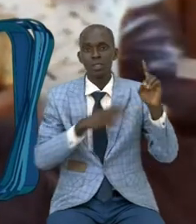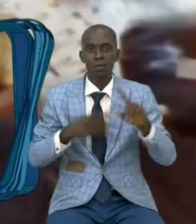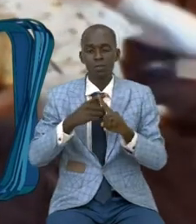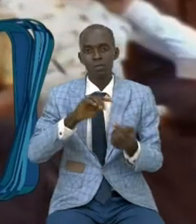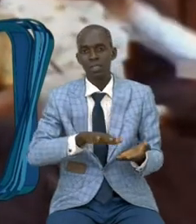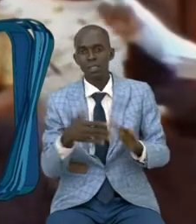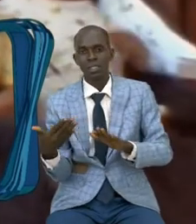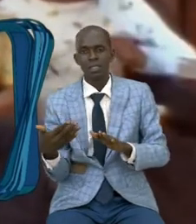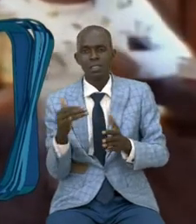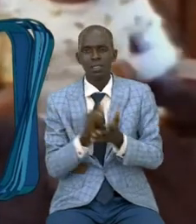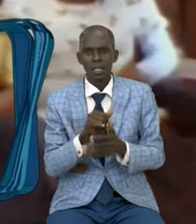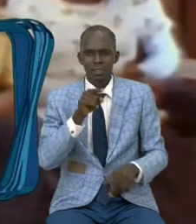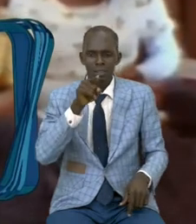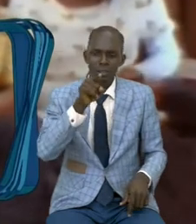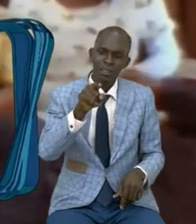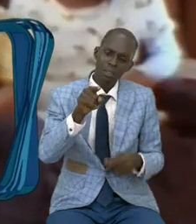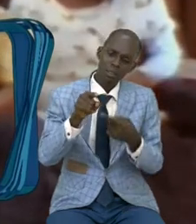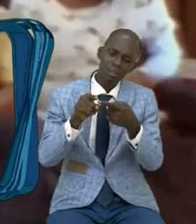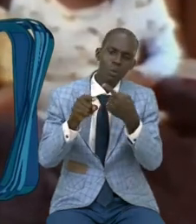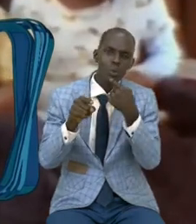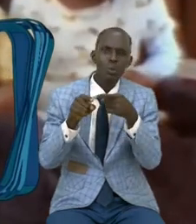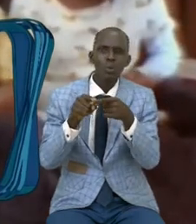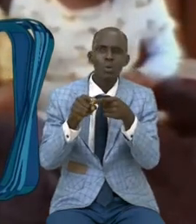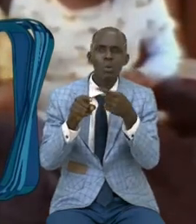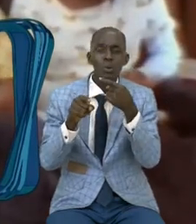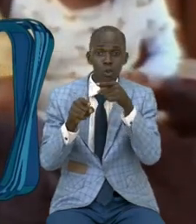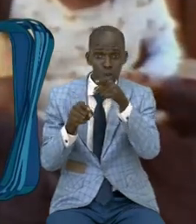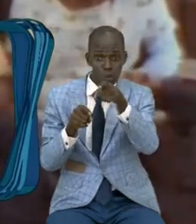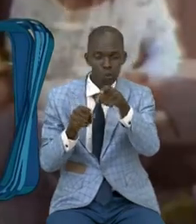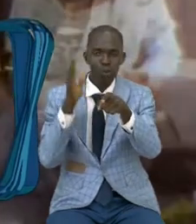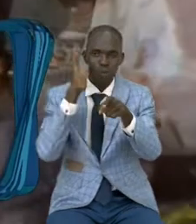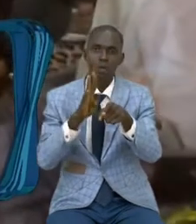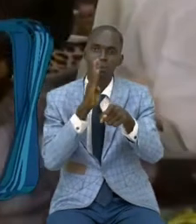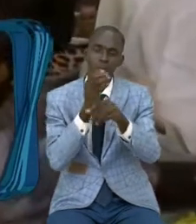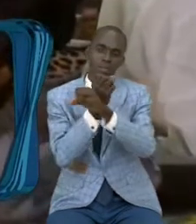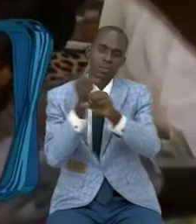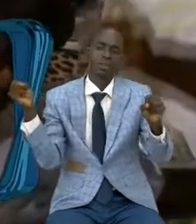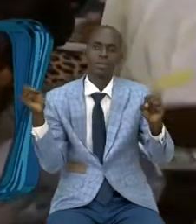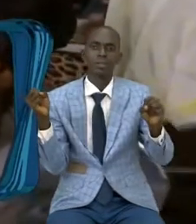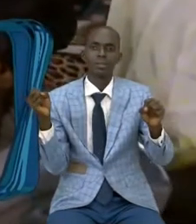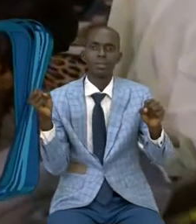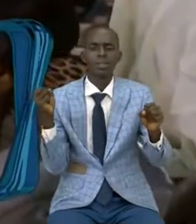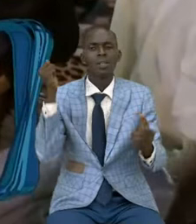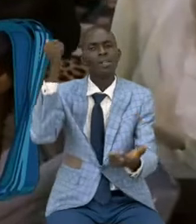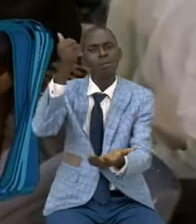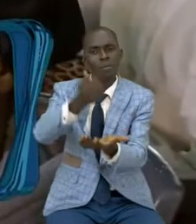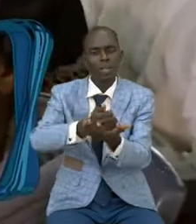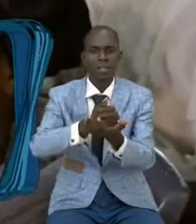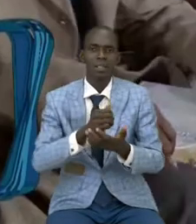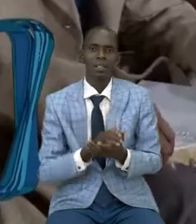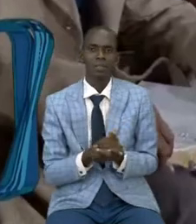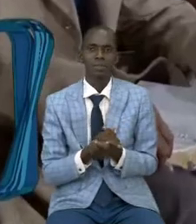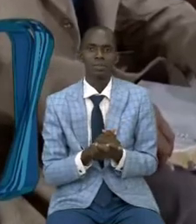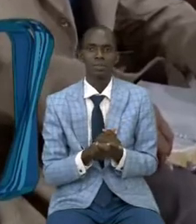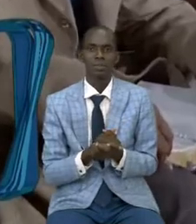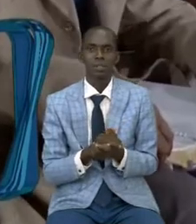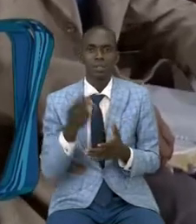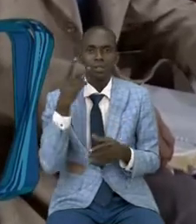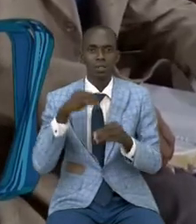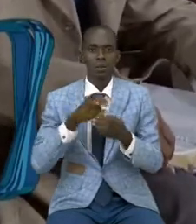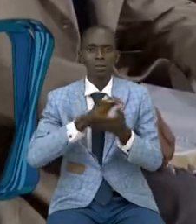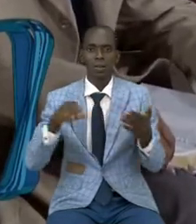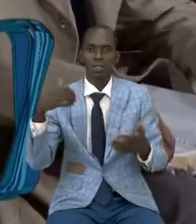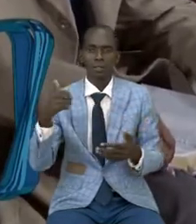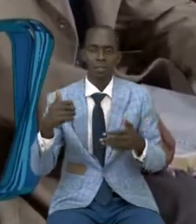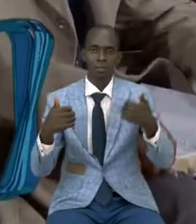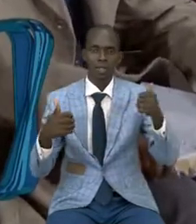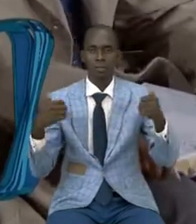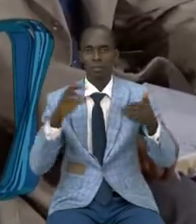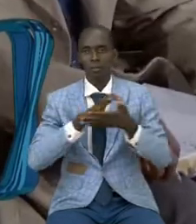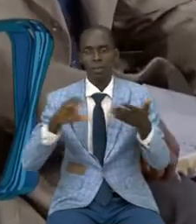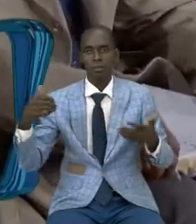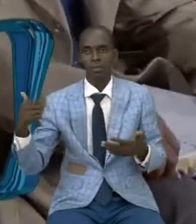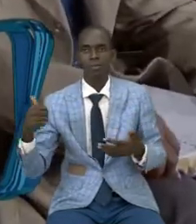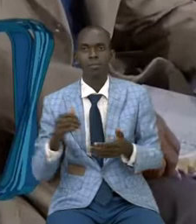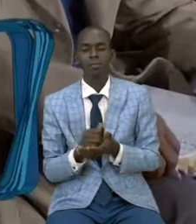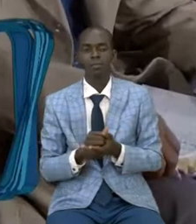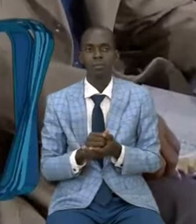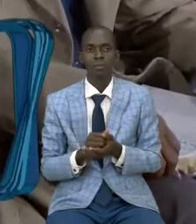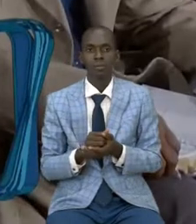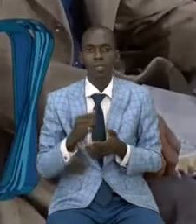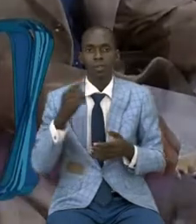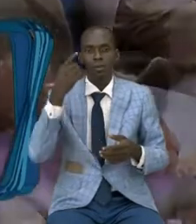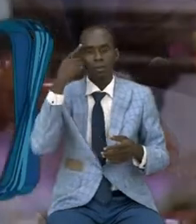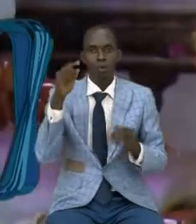who is the dam you will be saved amen look at verstappen in mustang form with the hearts